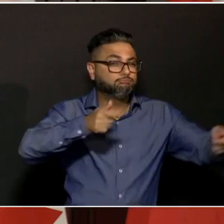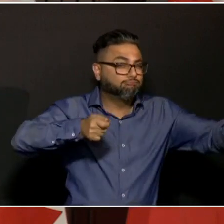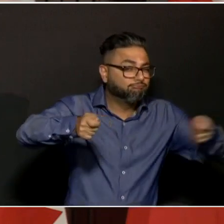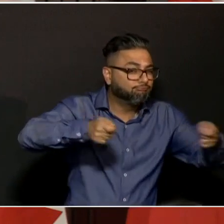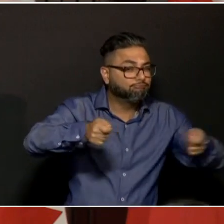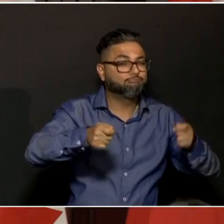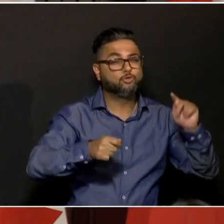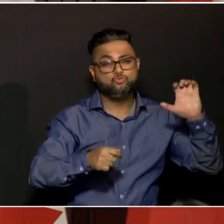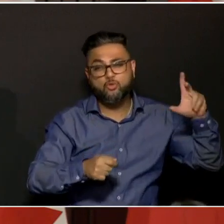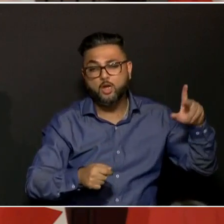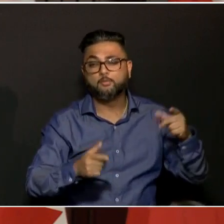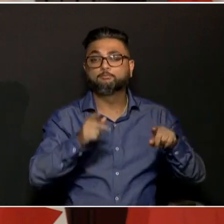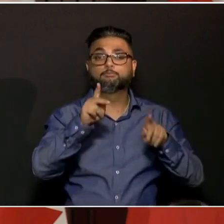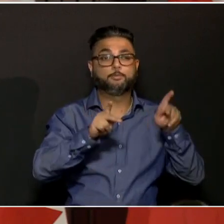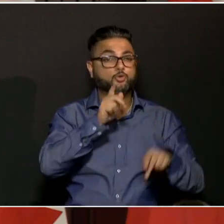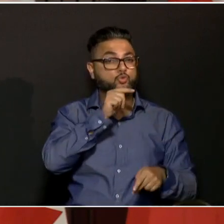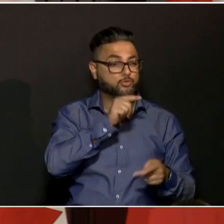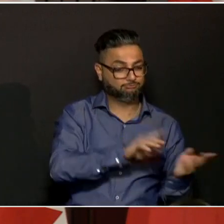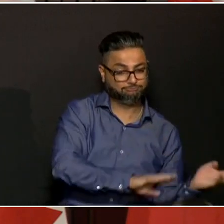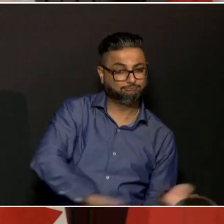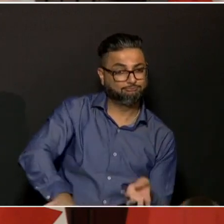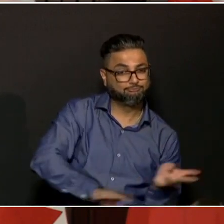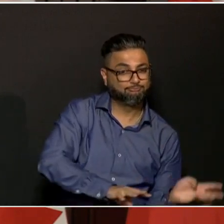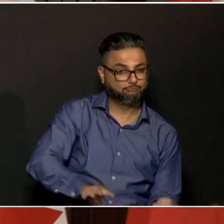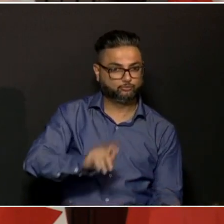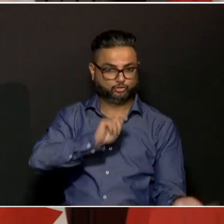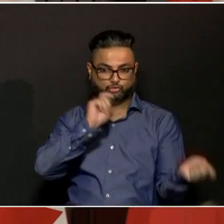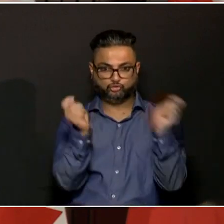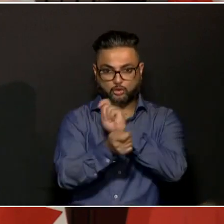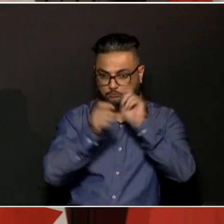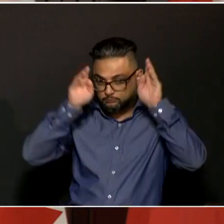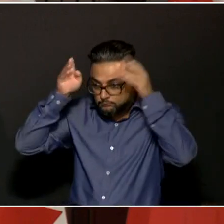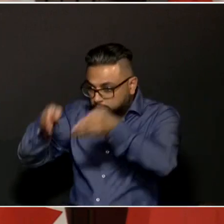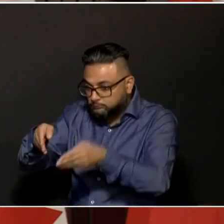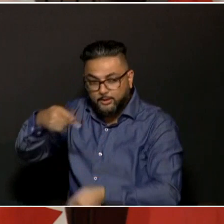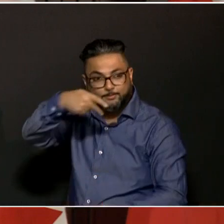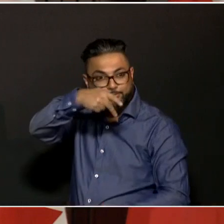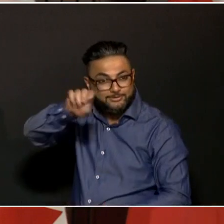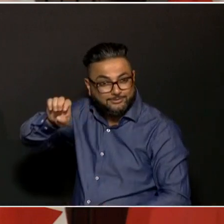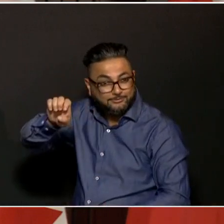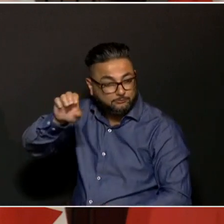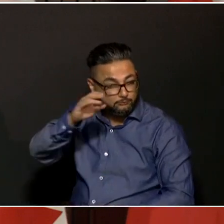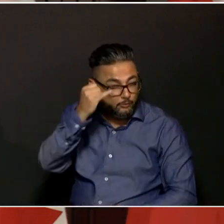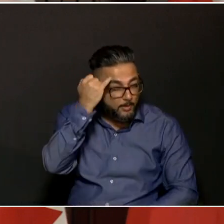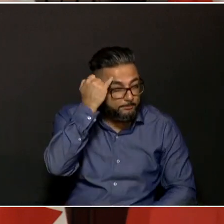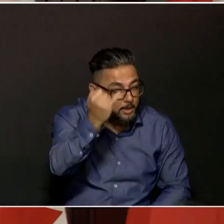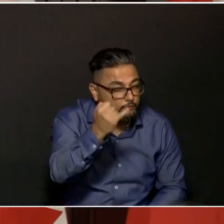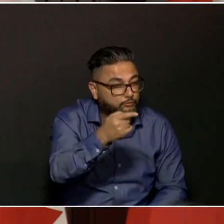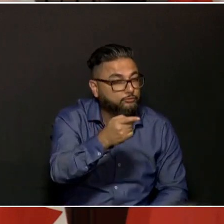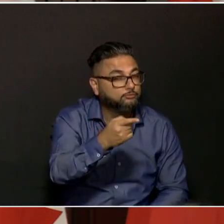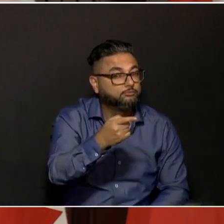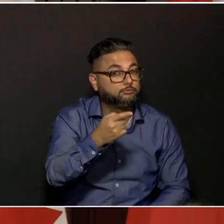could not have done it themselves and front line workers, healthcare workers, grocery store workers and truck drivers and all